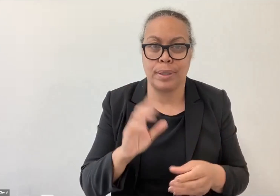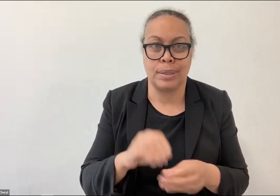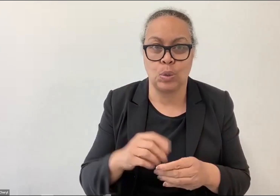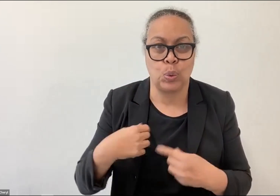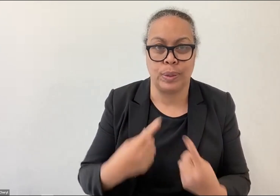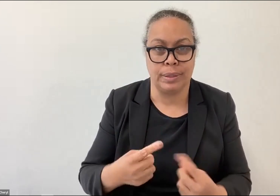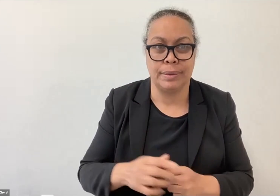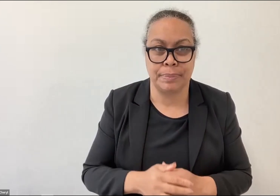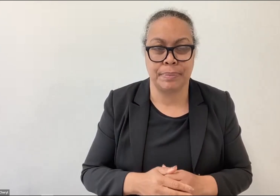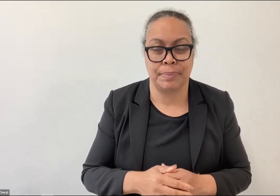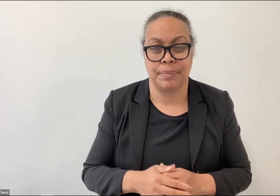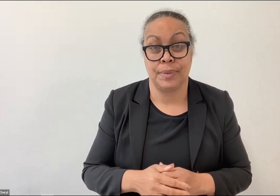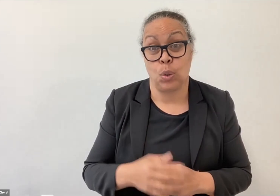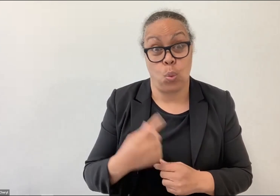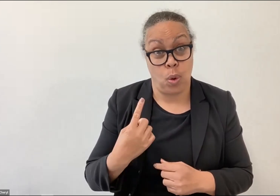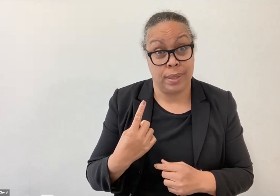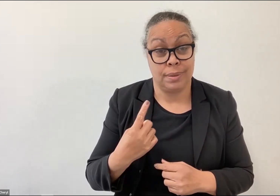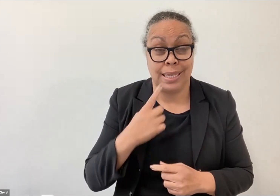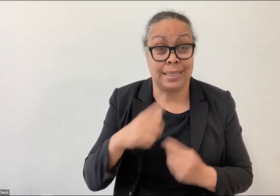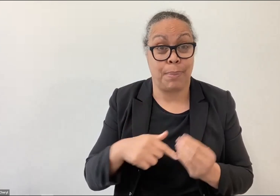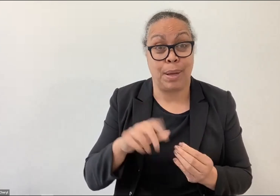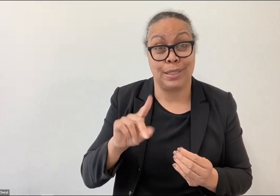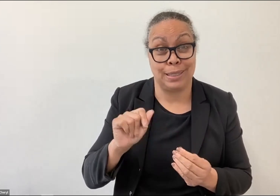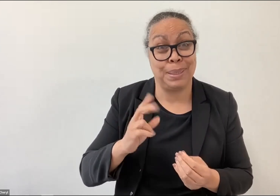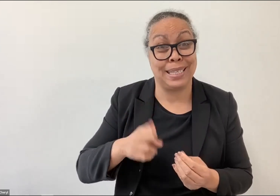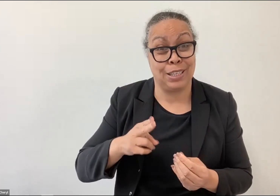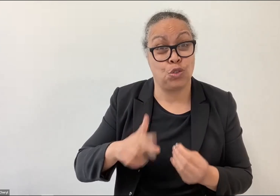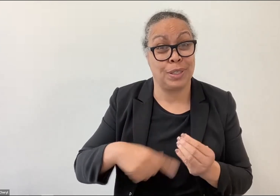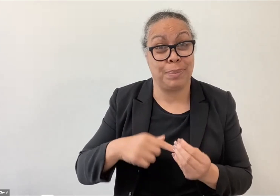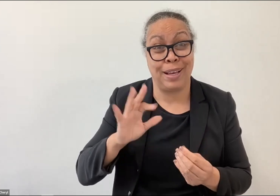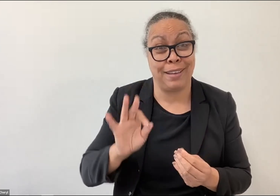the 4, and one of those is the disability history of the Fdr Memorial.